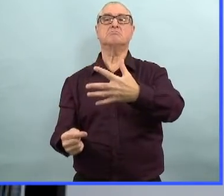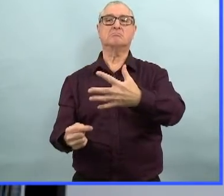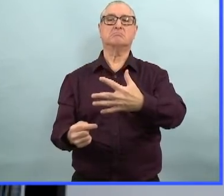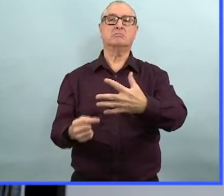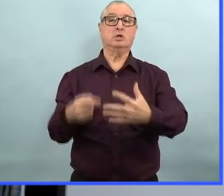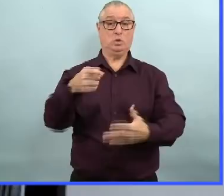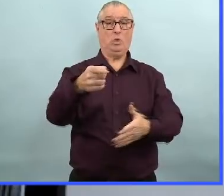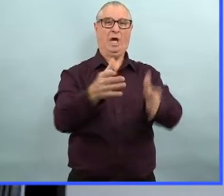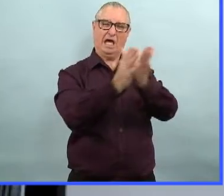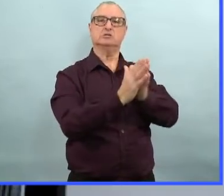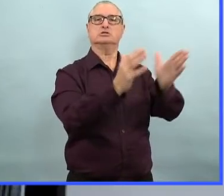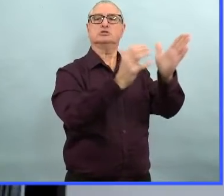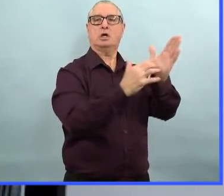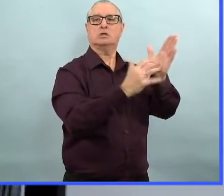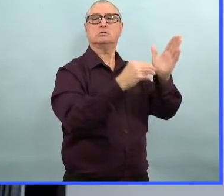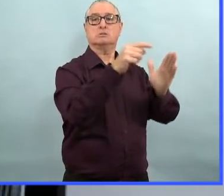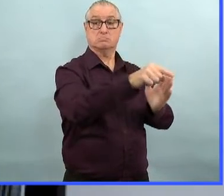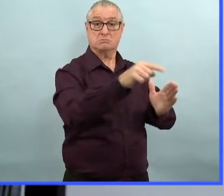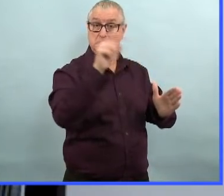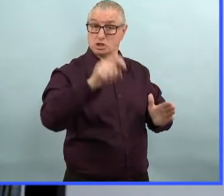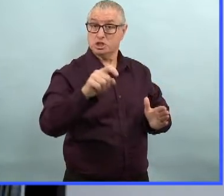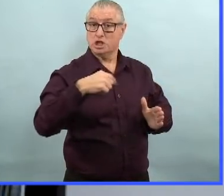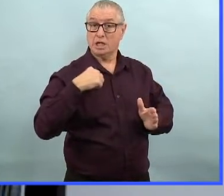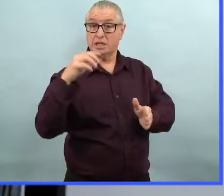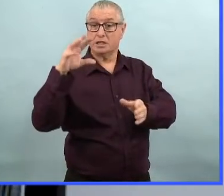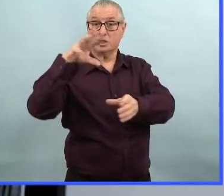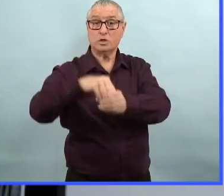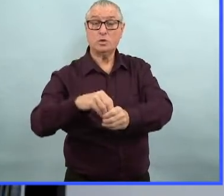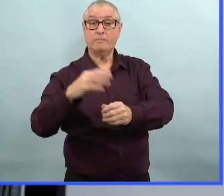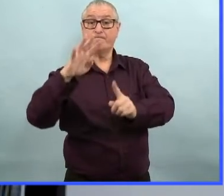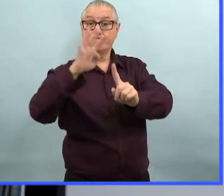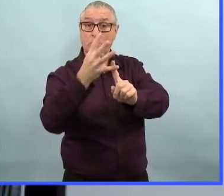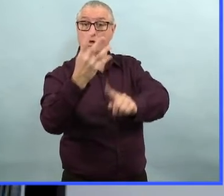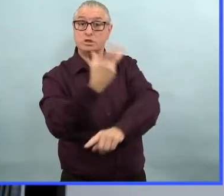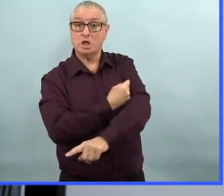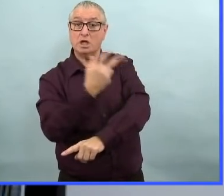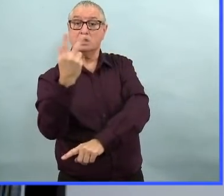some manitobans may have questions about why they should get another dose if they're